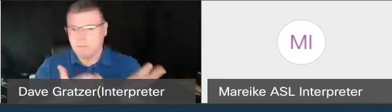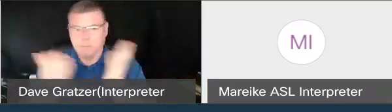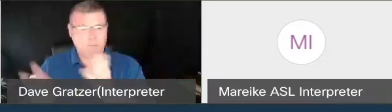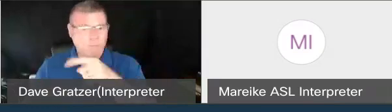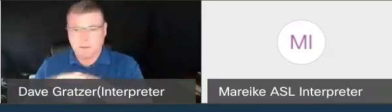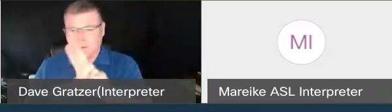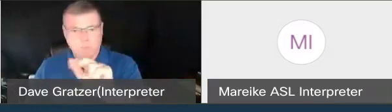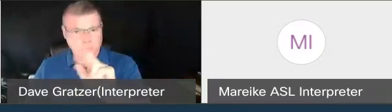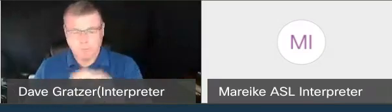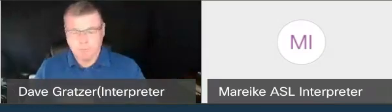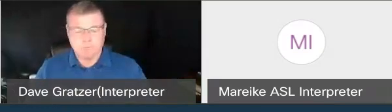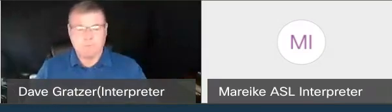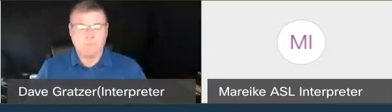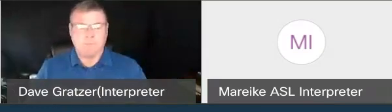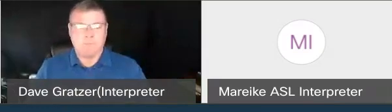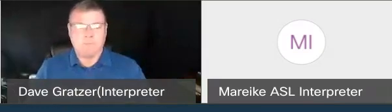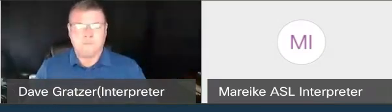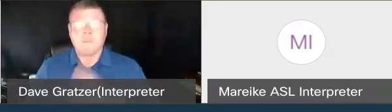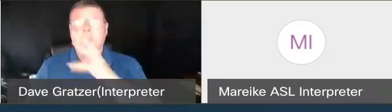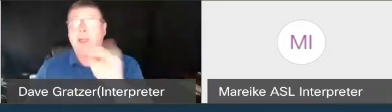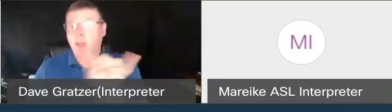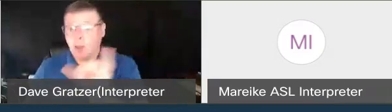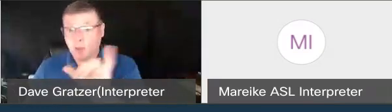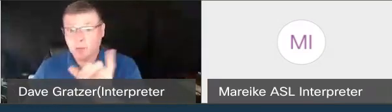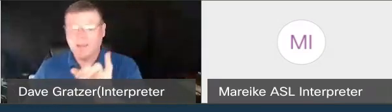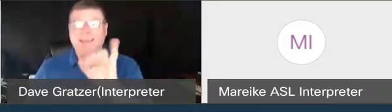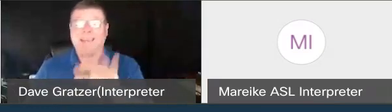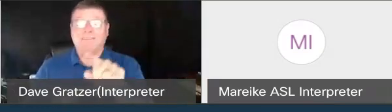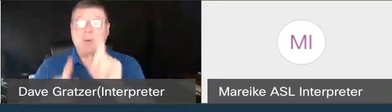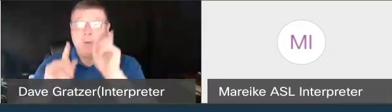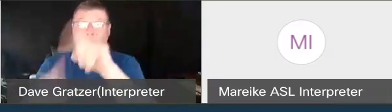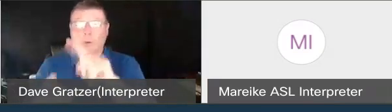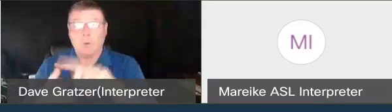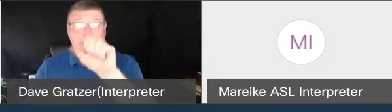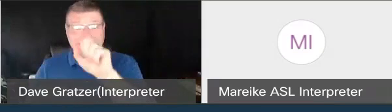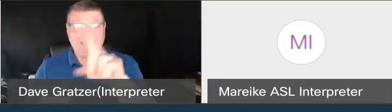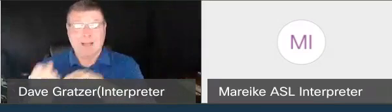Um, also, if you're at a ball game in San Diego or if you're at an event,